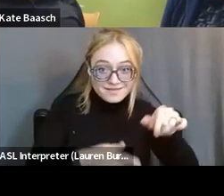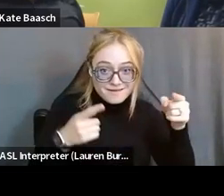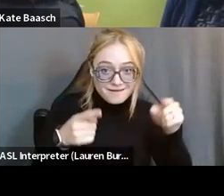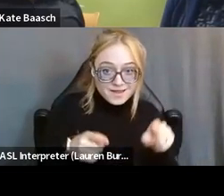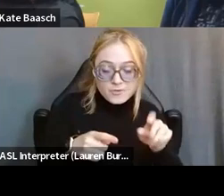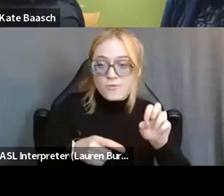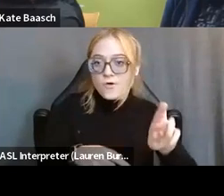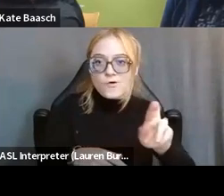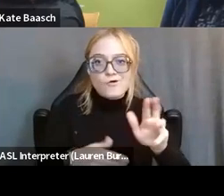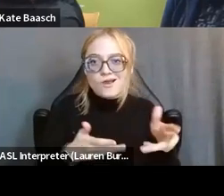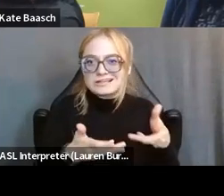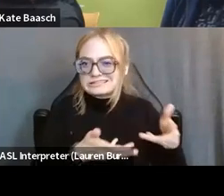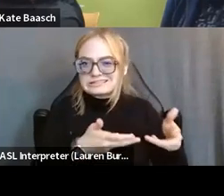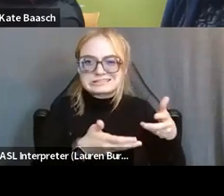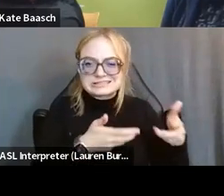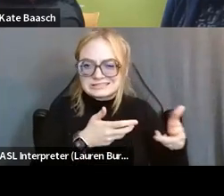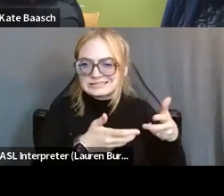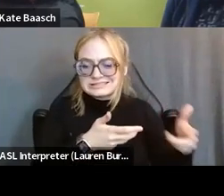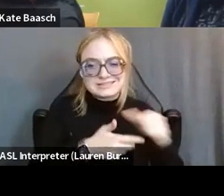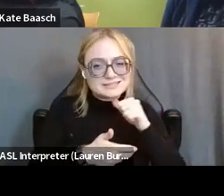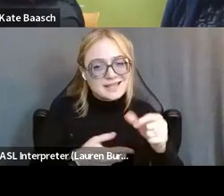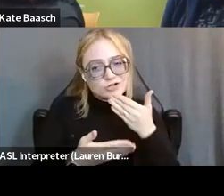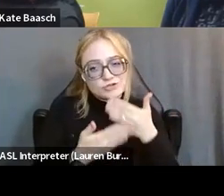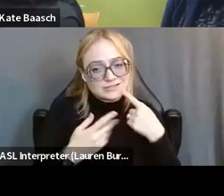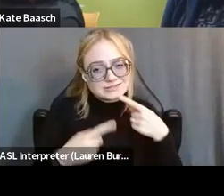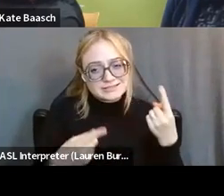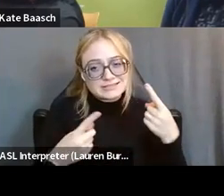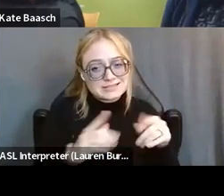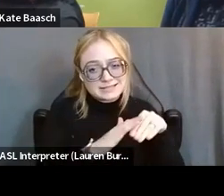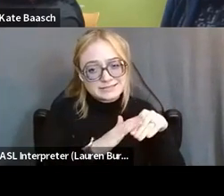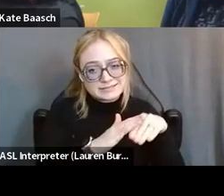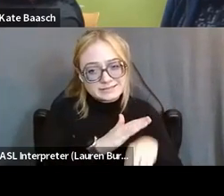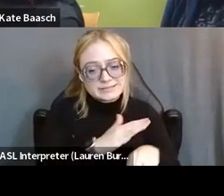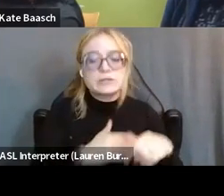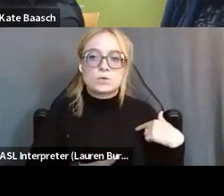had a good success in getting that started, that's where we come in to help work that out.